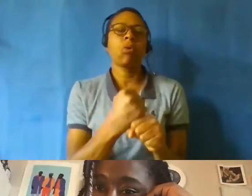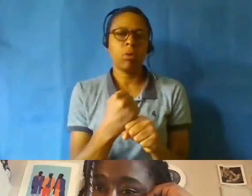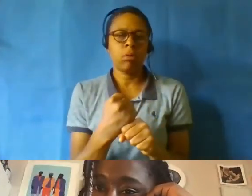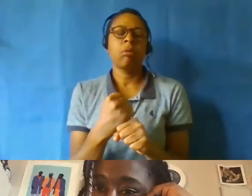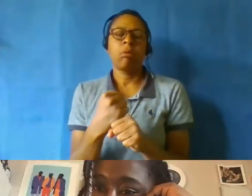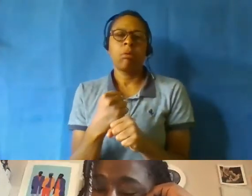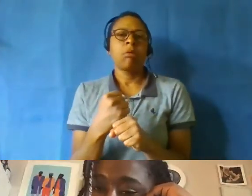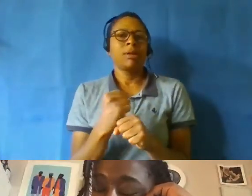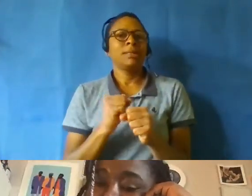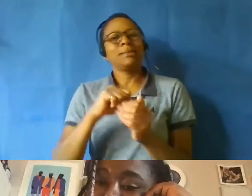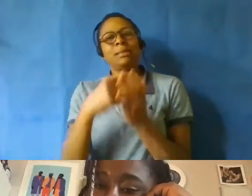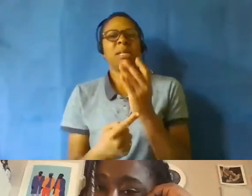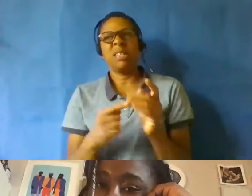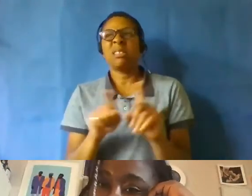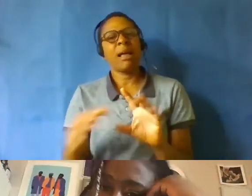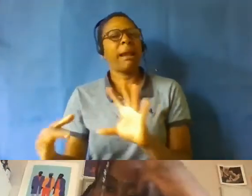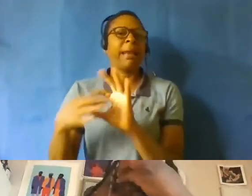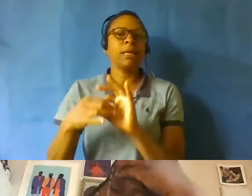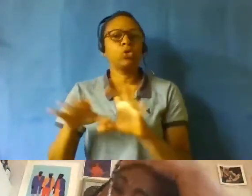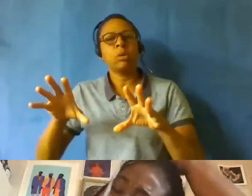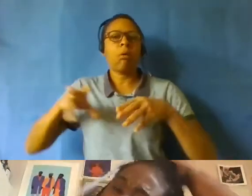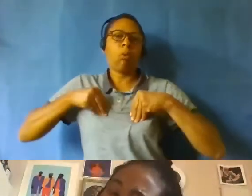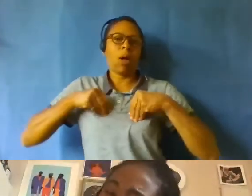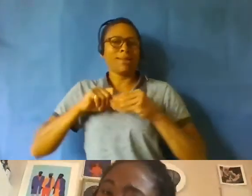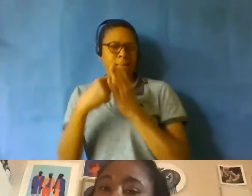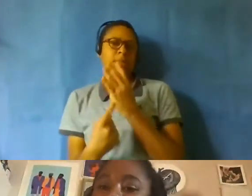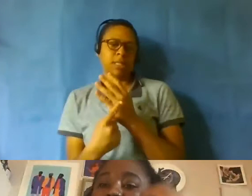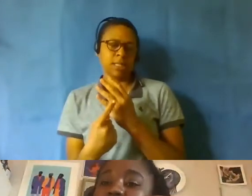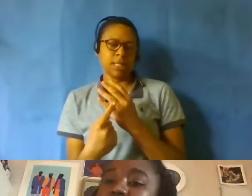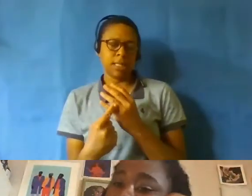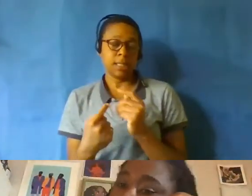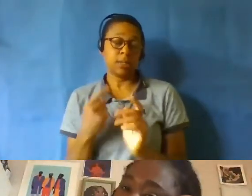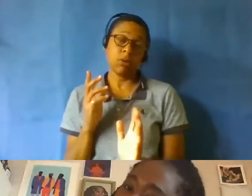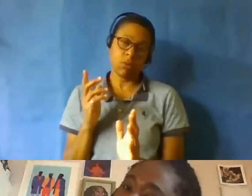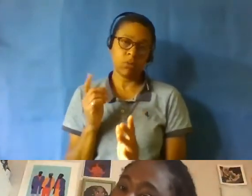and I think part of that is also linked with this whole idea of like decoding